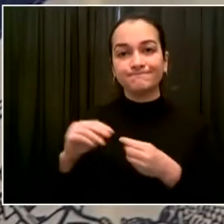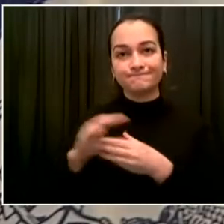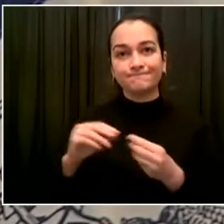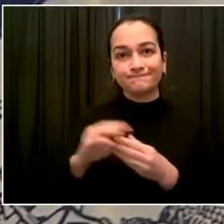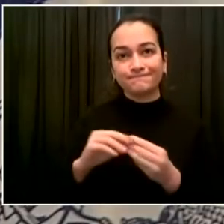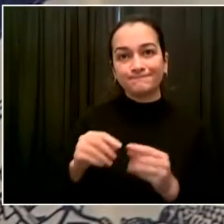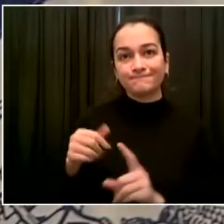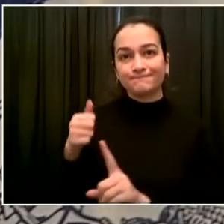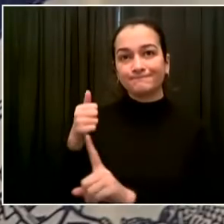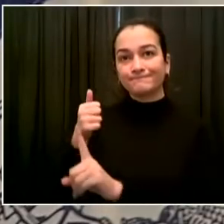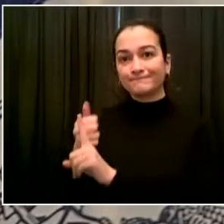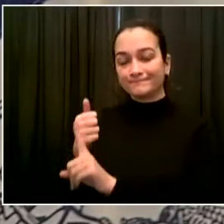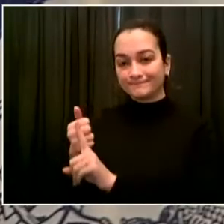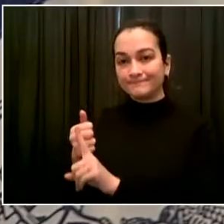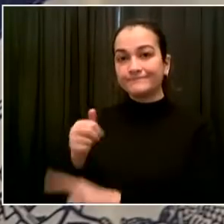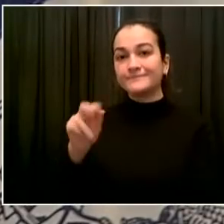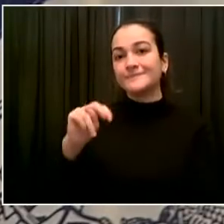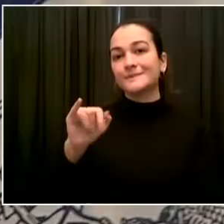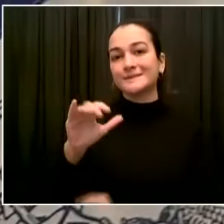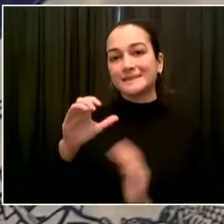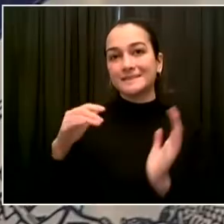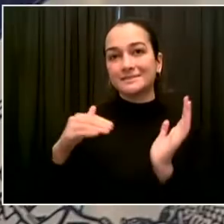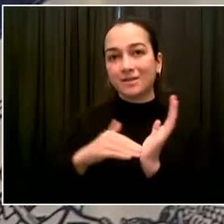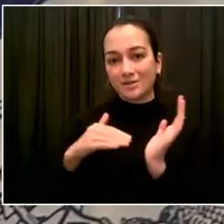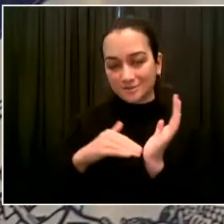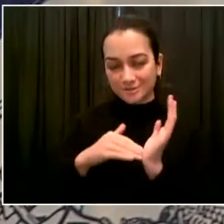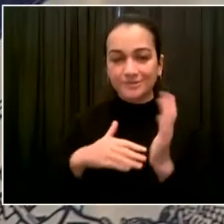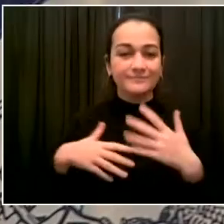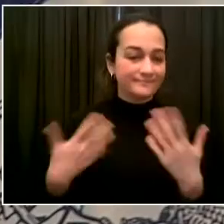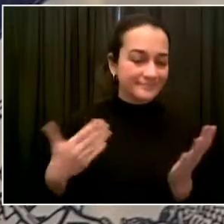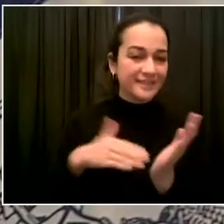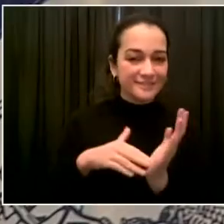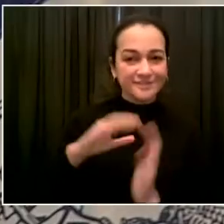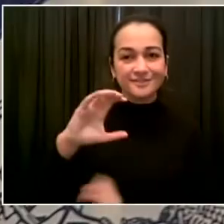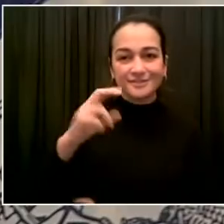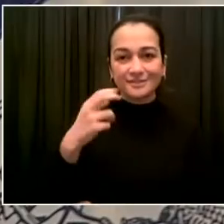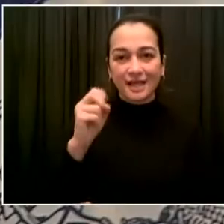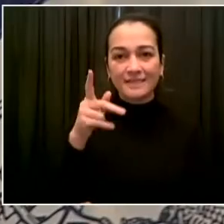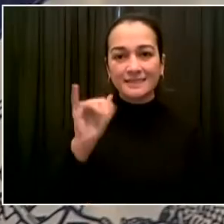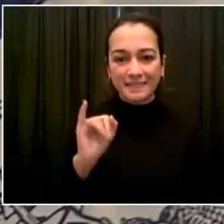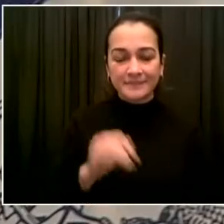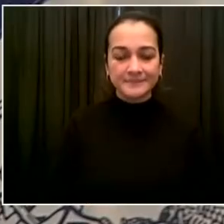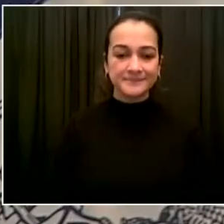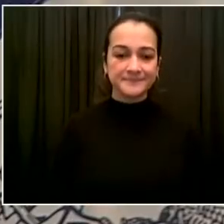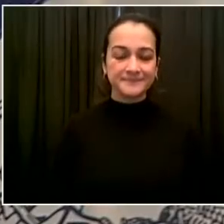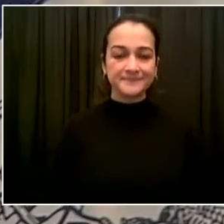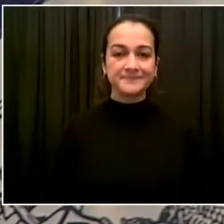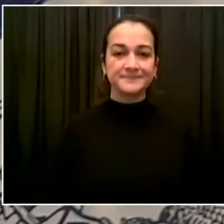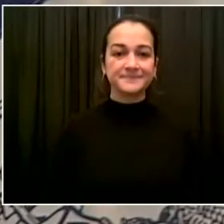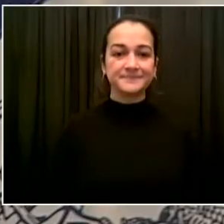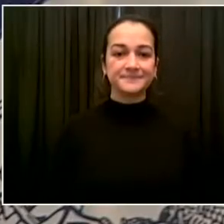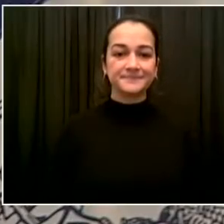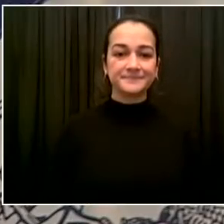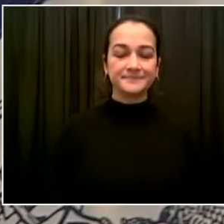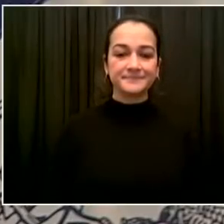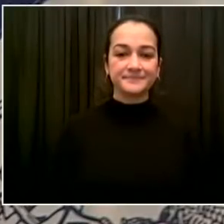FAMILIES. I WANT YOU TO HEAR MORE ROFM THE CITY'S DR. ON HOW TO